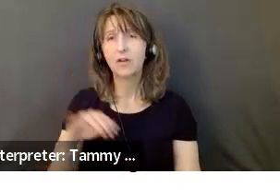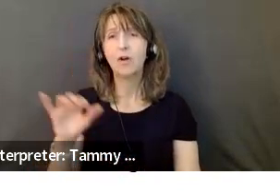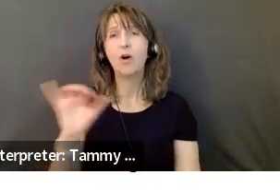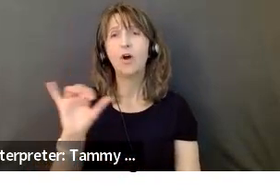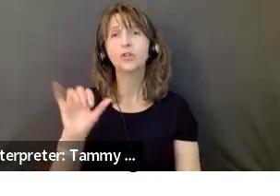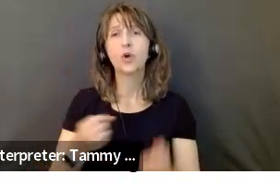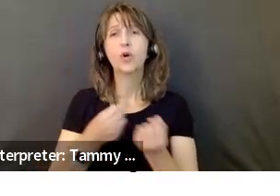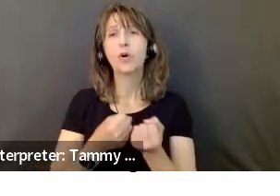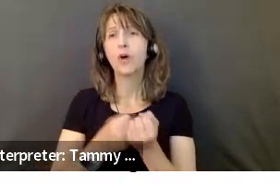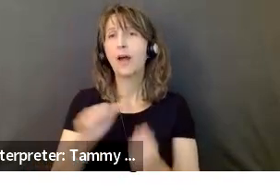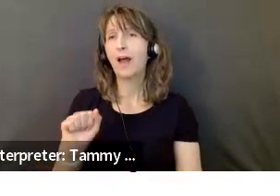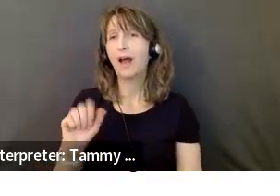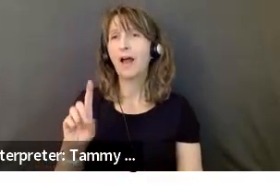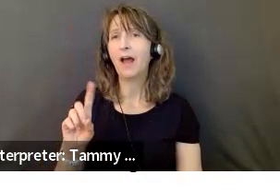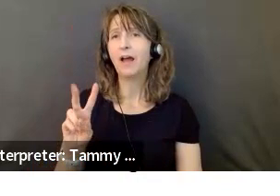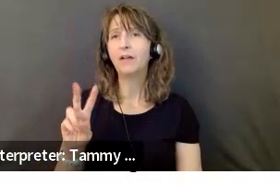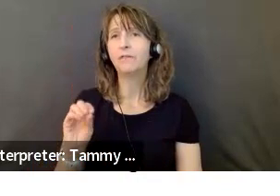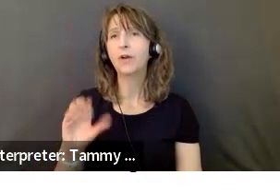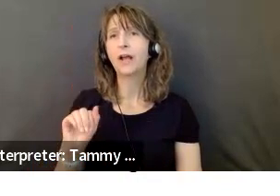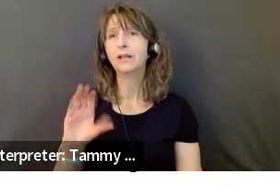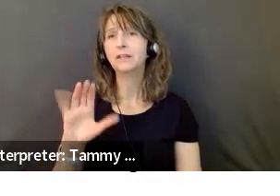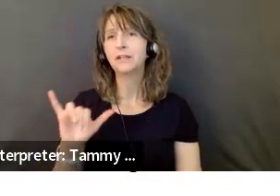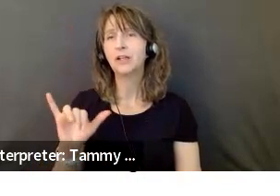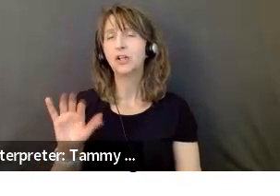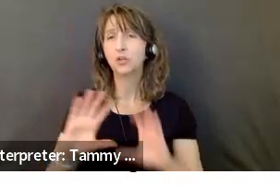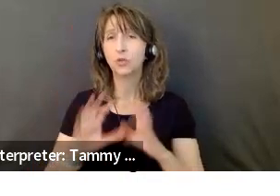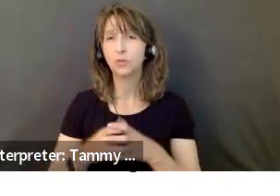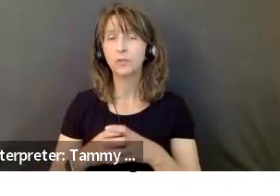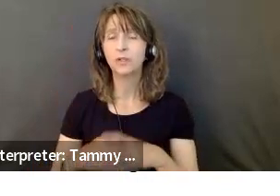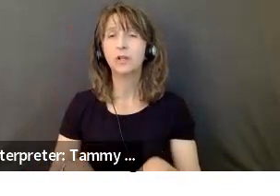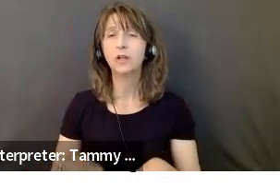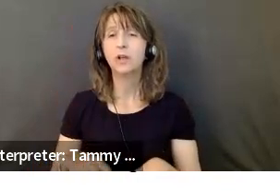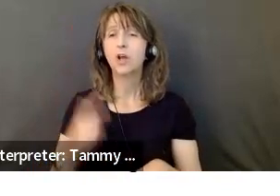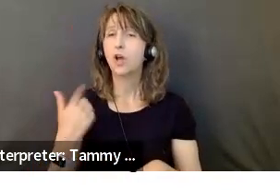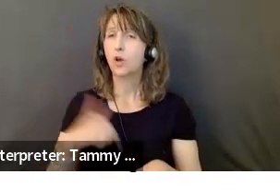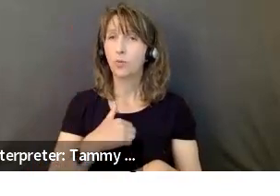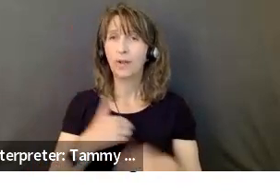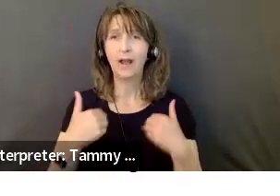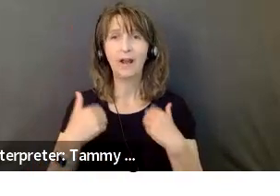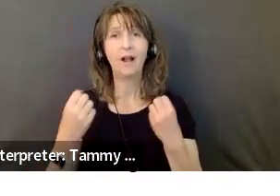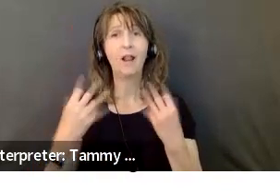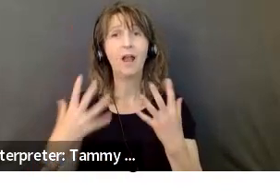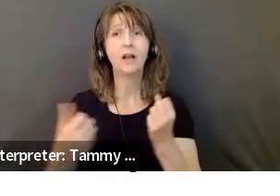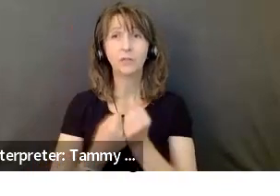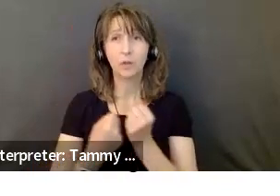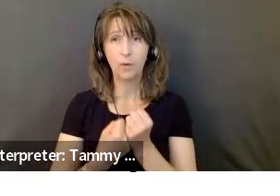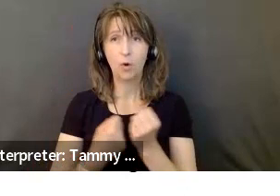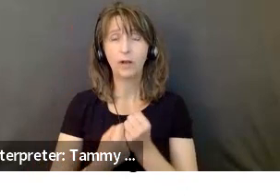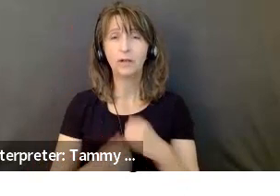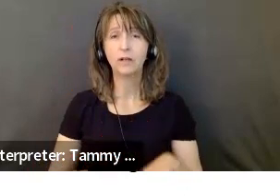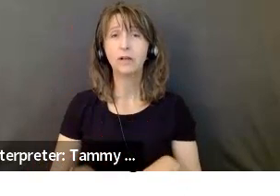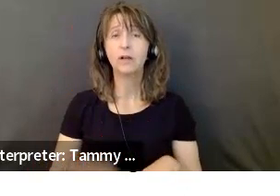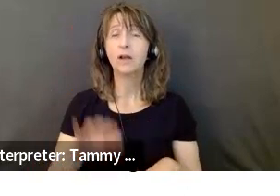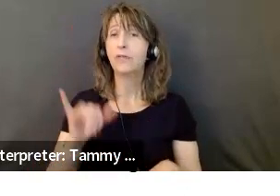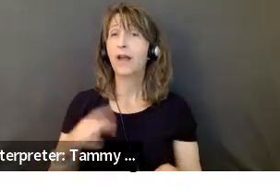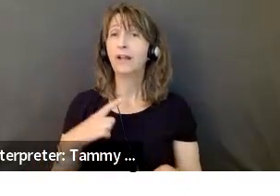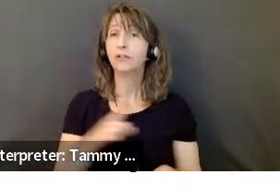We, got a ton of support. We didn't have any opposition on this particular piece of legislation.